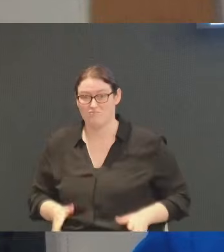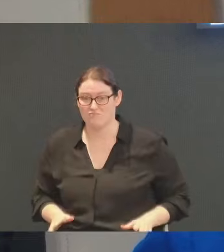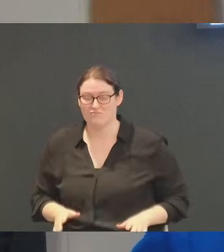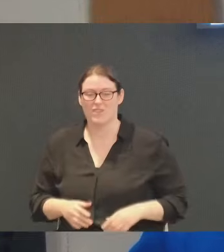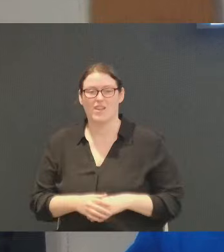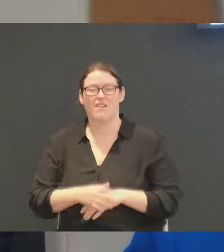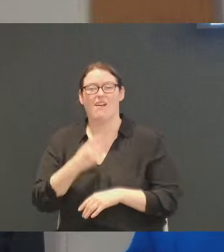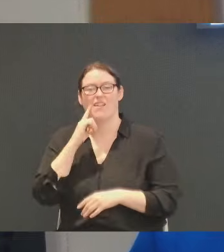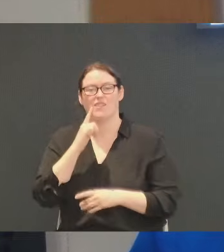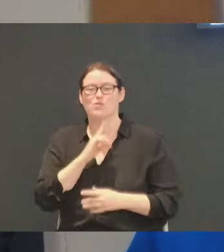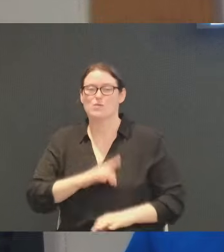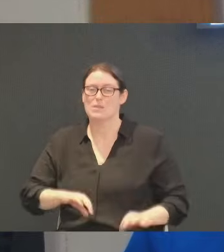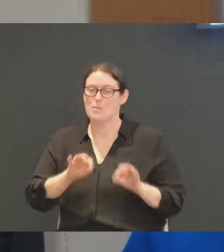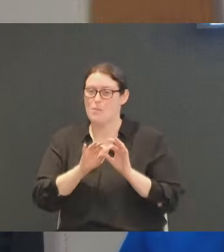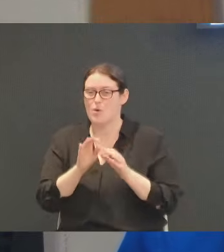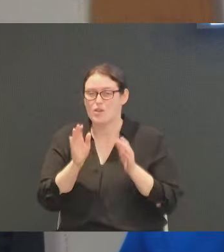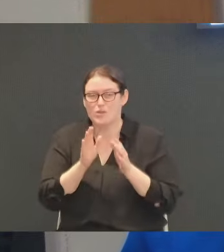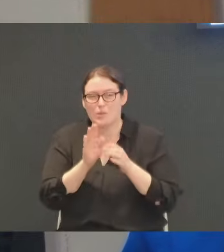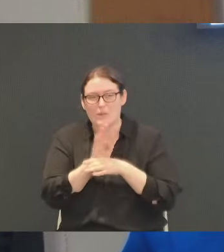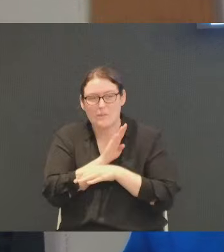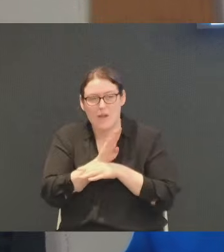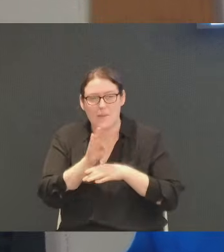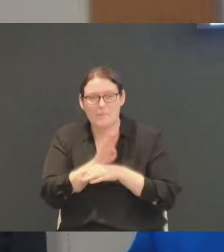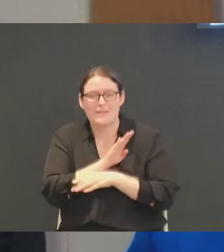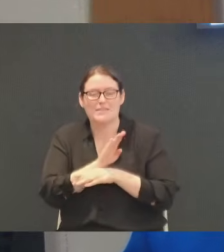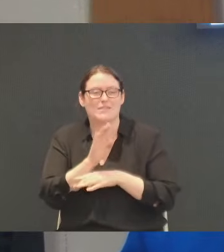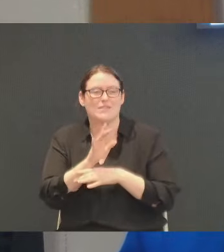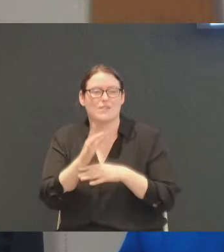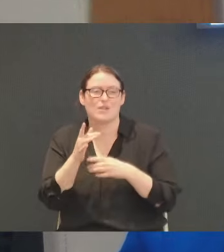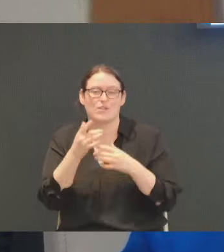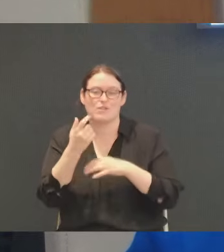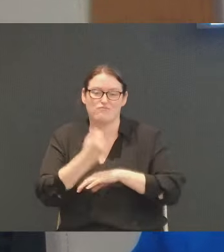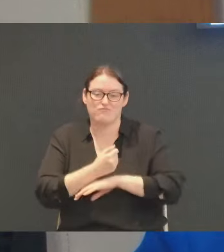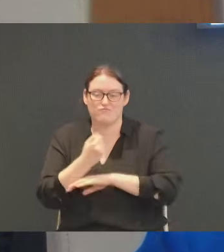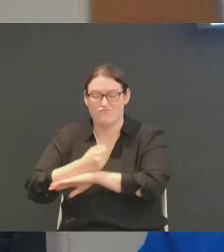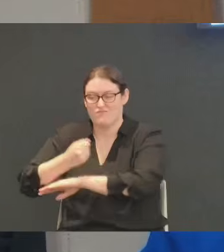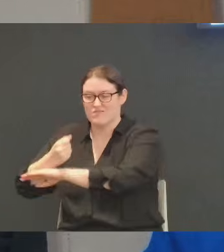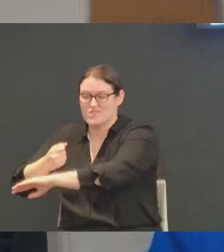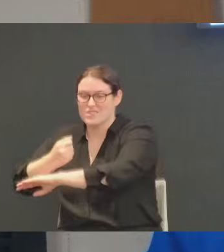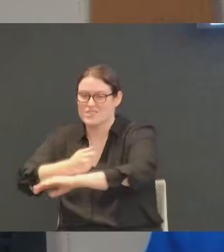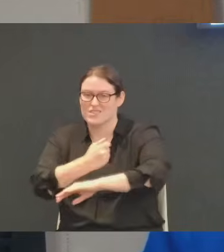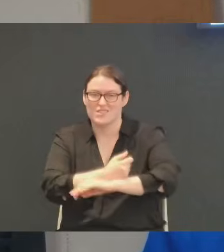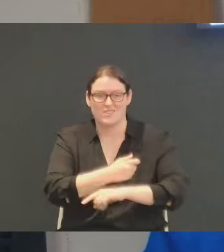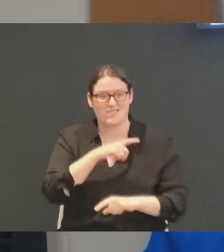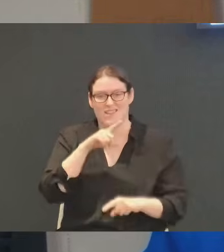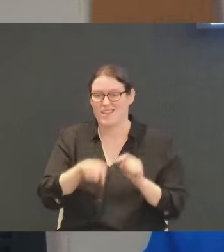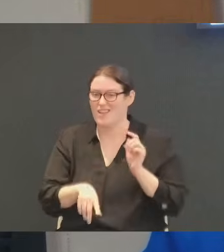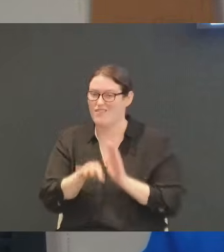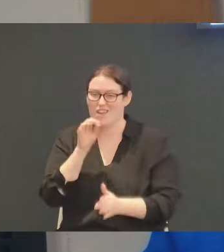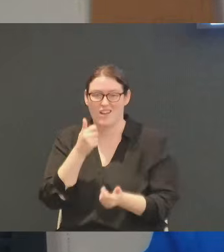so many small businesses that are having to shut down because they just can't find any help. And